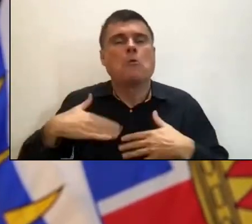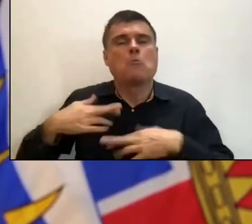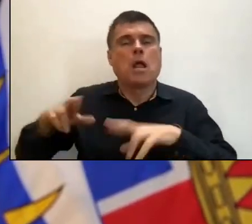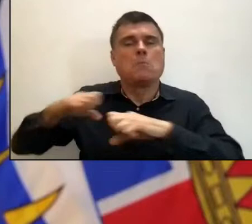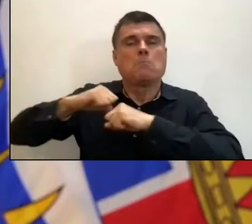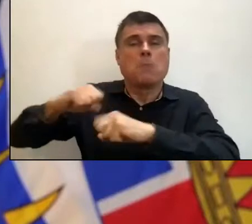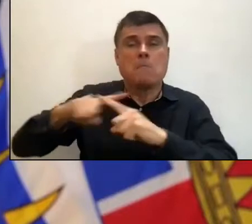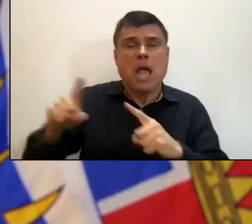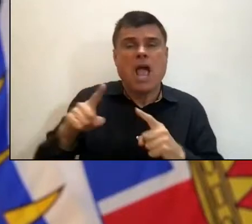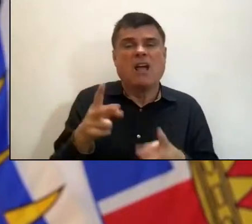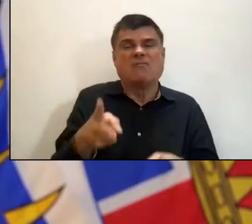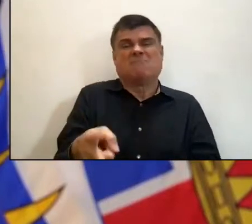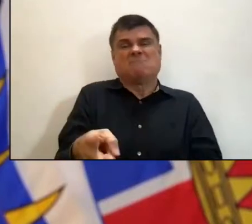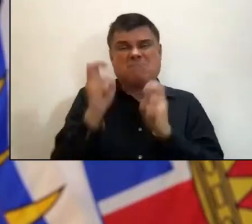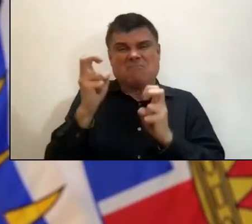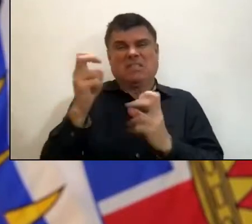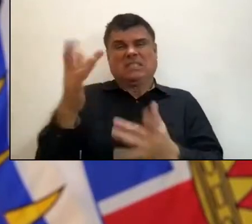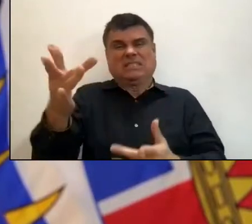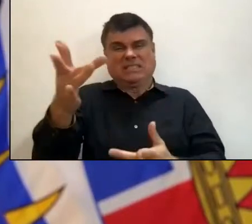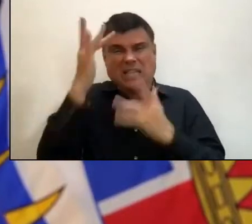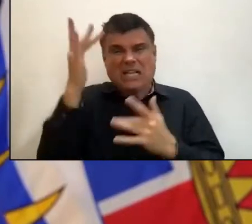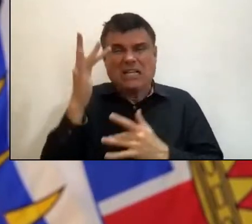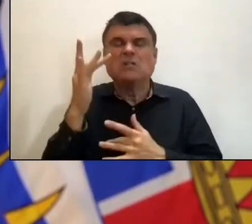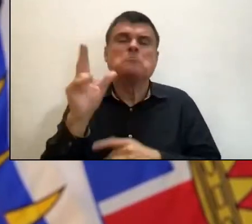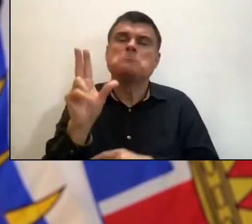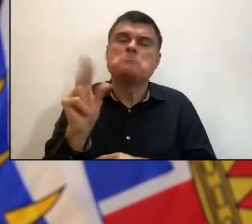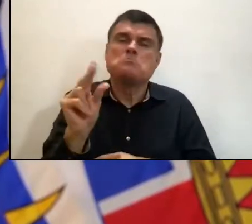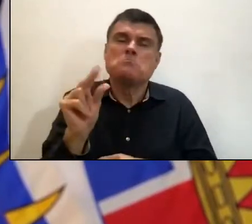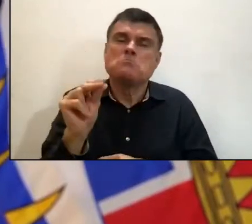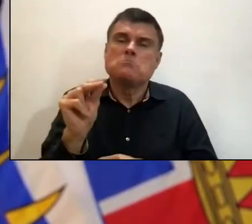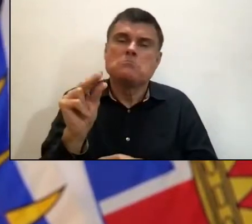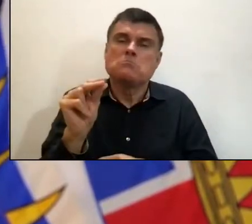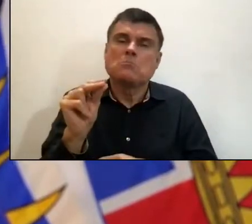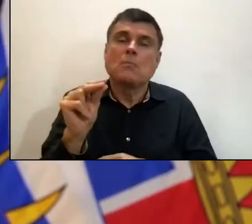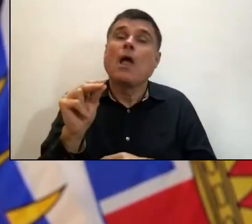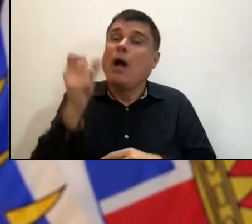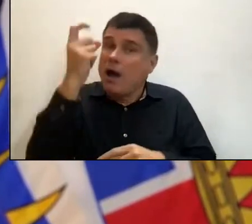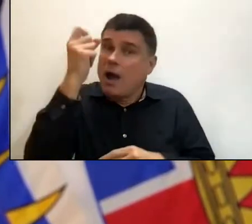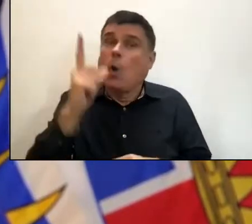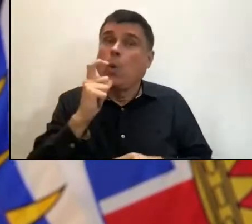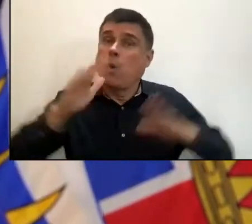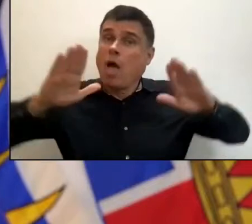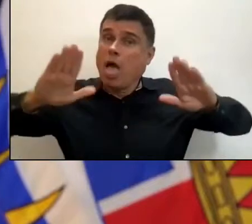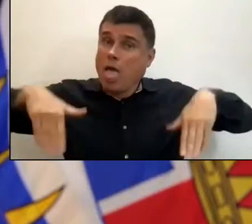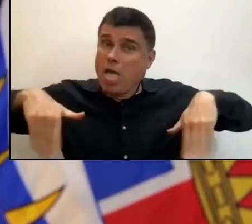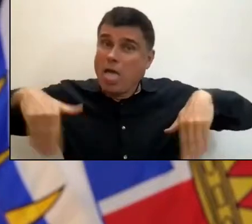right now. And do you have a follow-up?